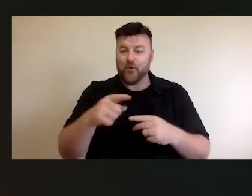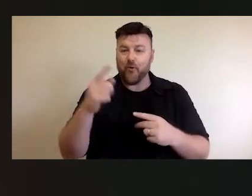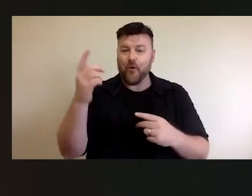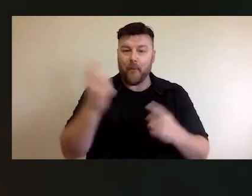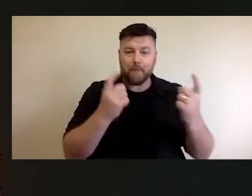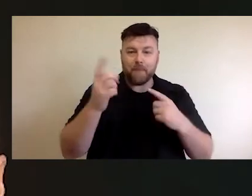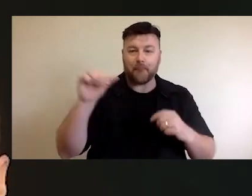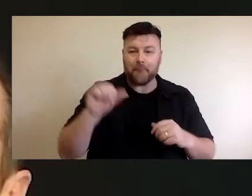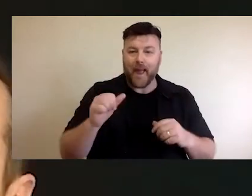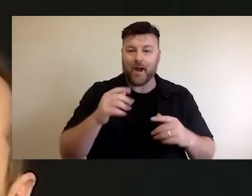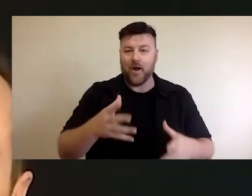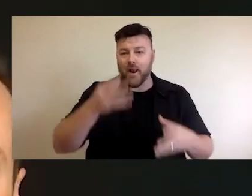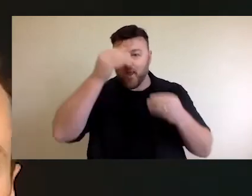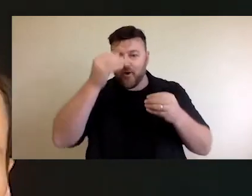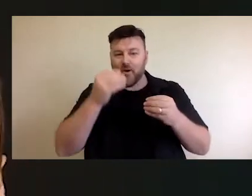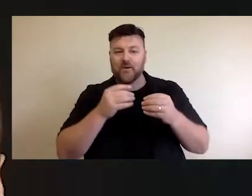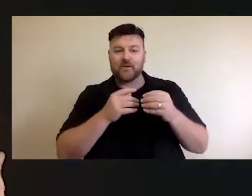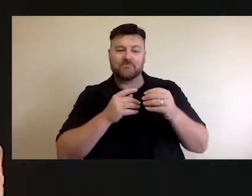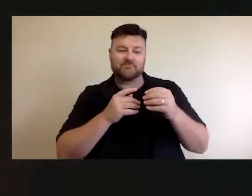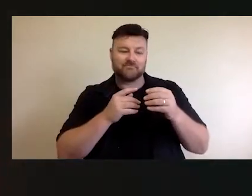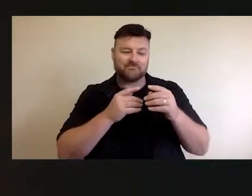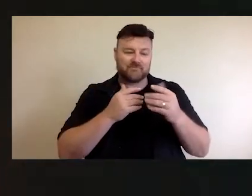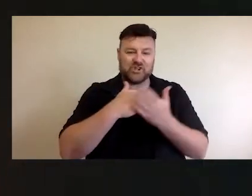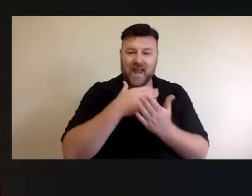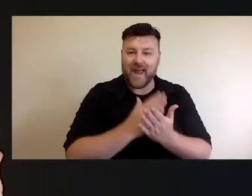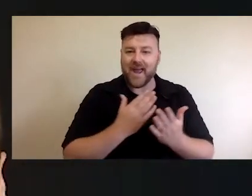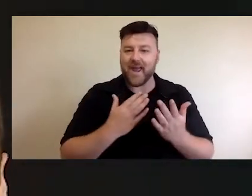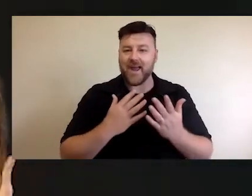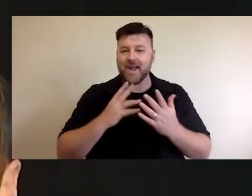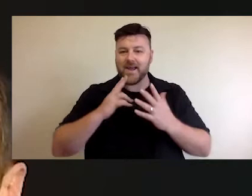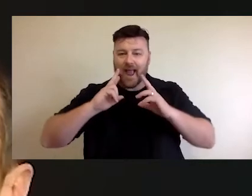and to share and explore some of these concepts that are helping all